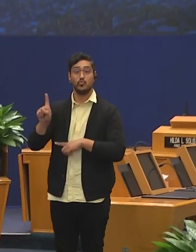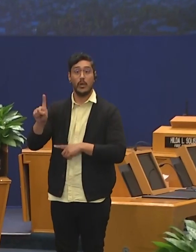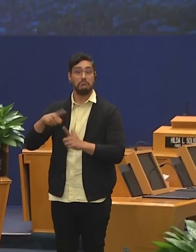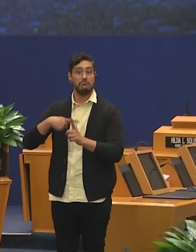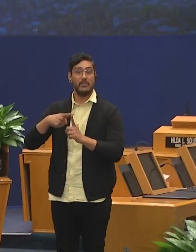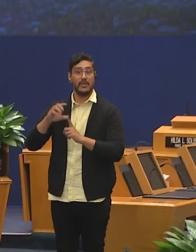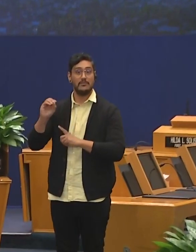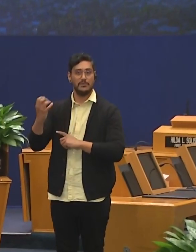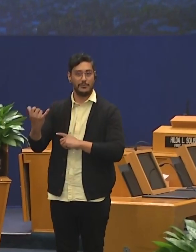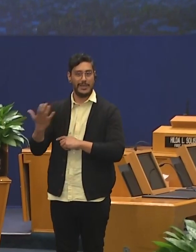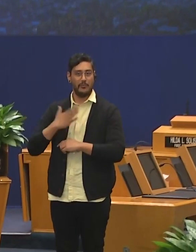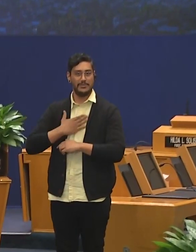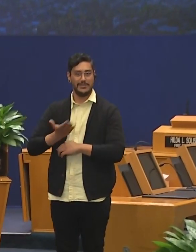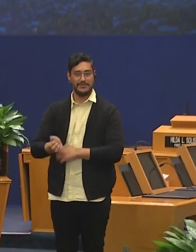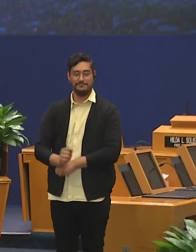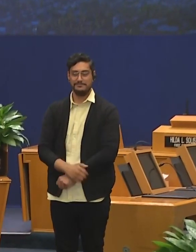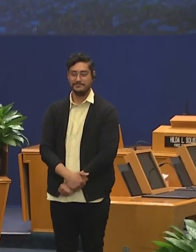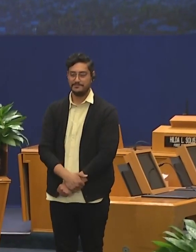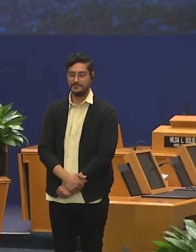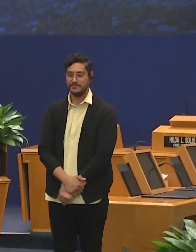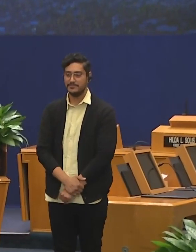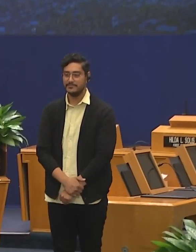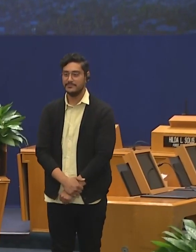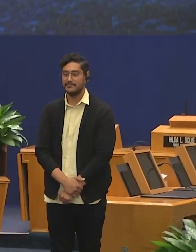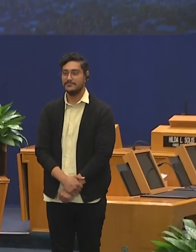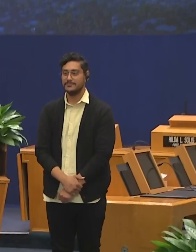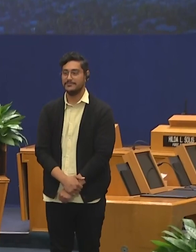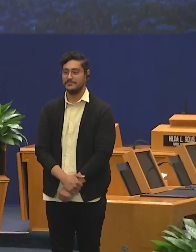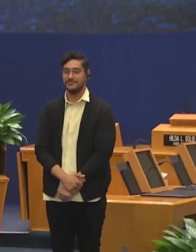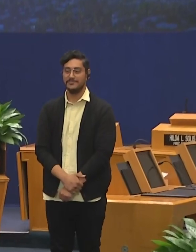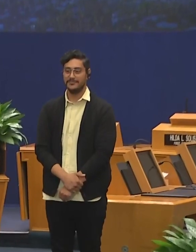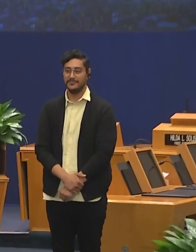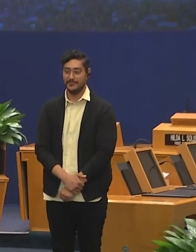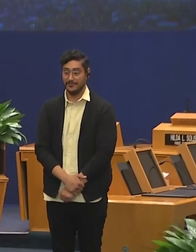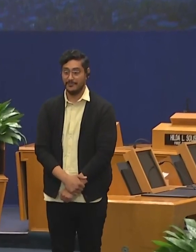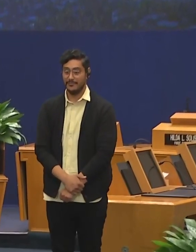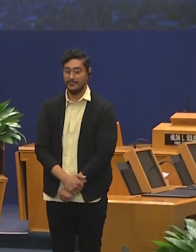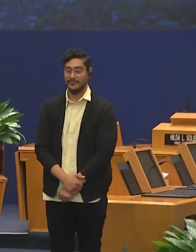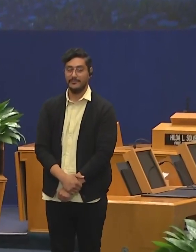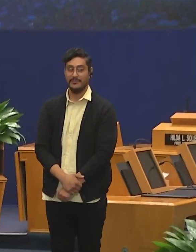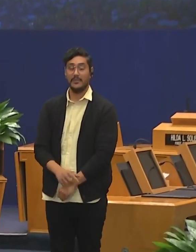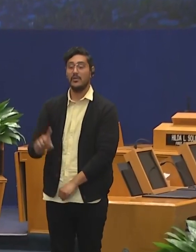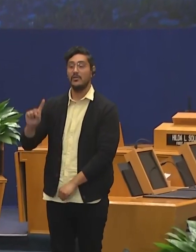QUESTION, YOU MAY PRESS ONE AND